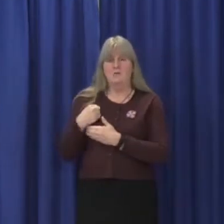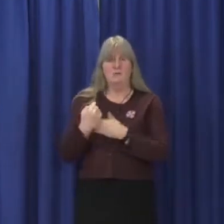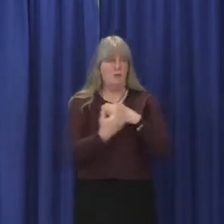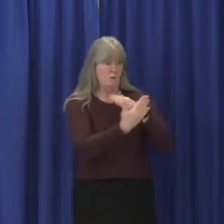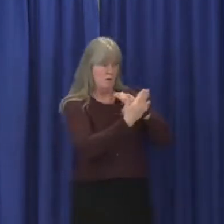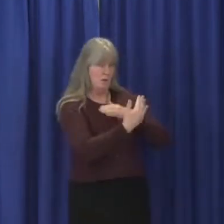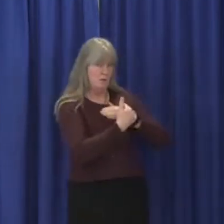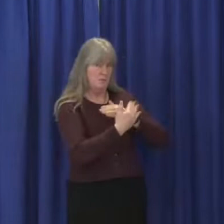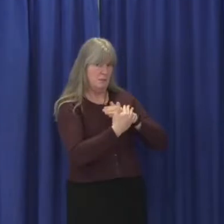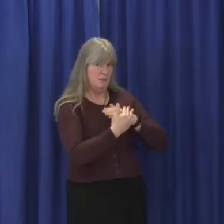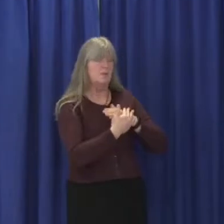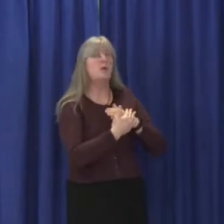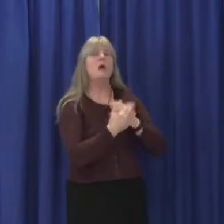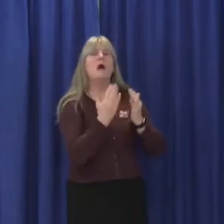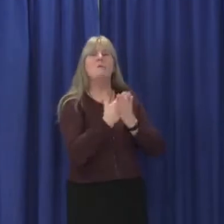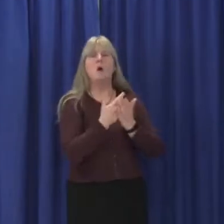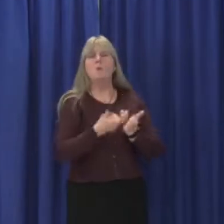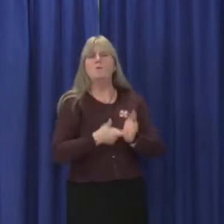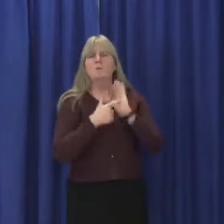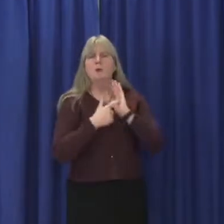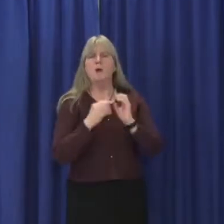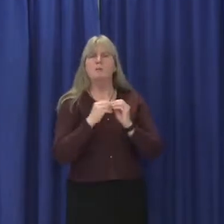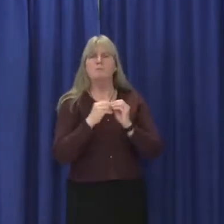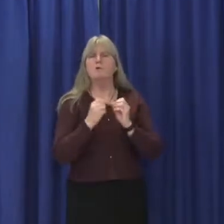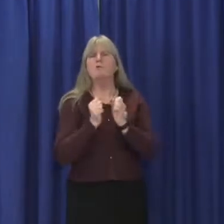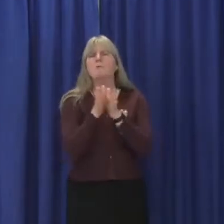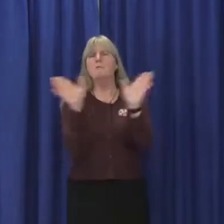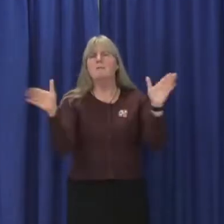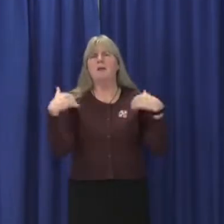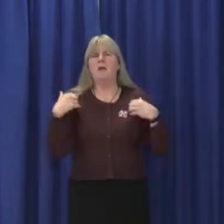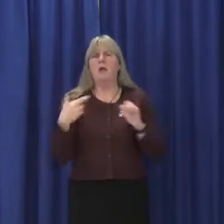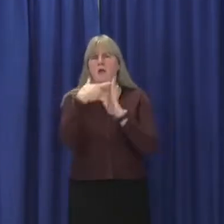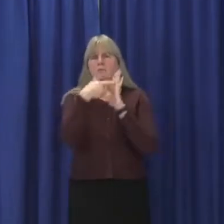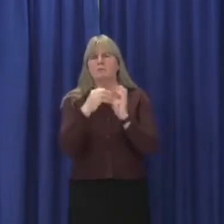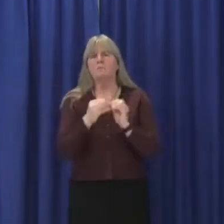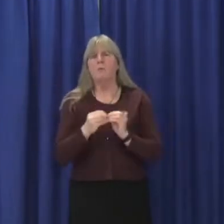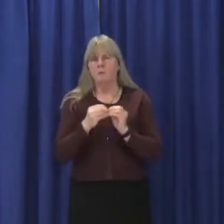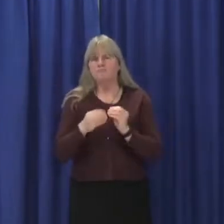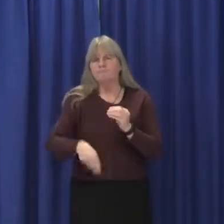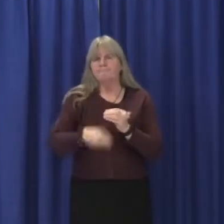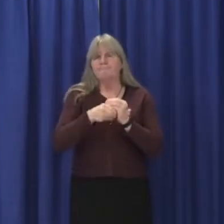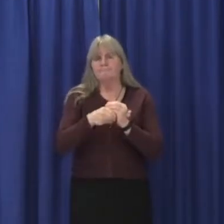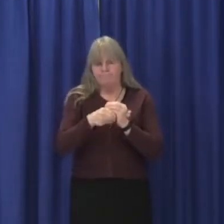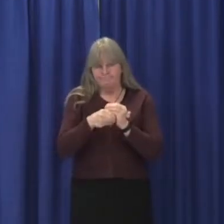around the need to strengthen public health measures in response to increased-- rapidly